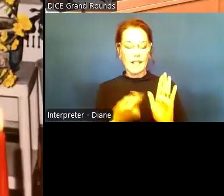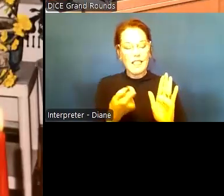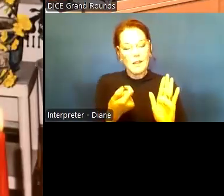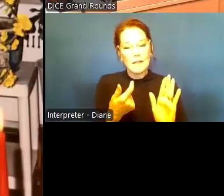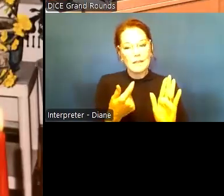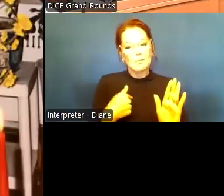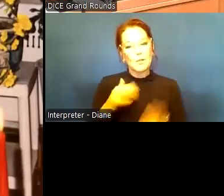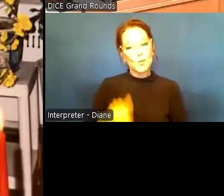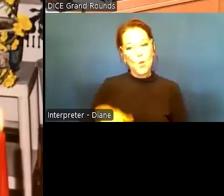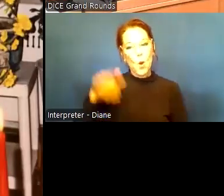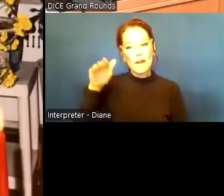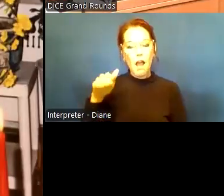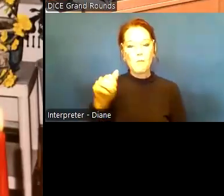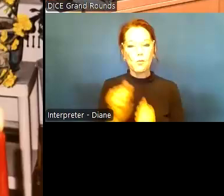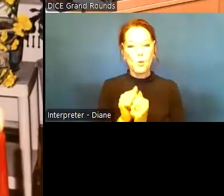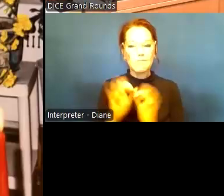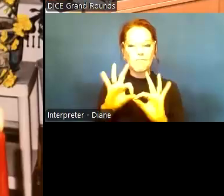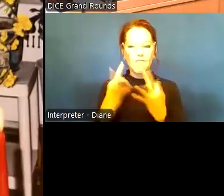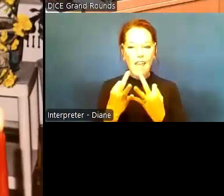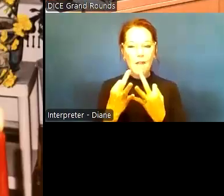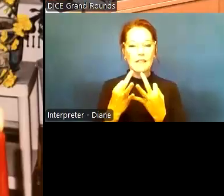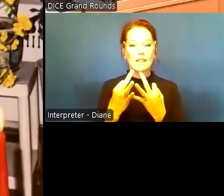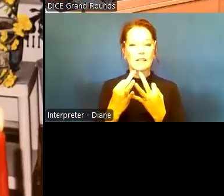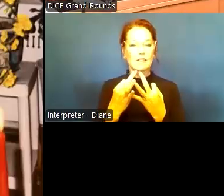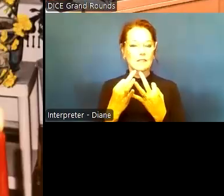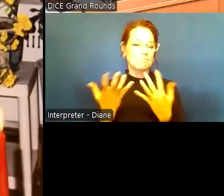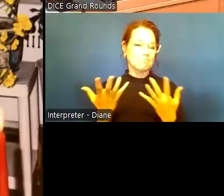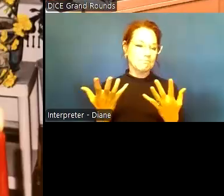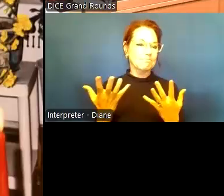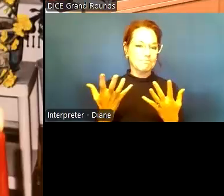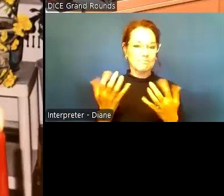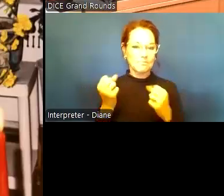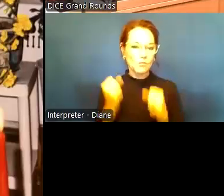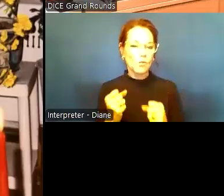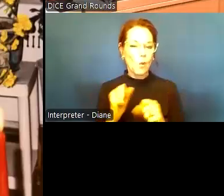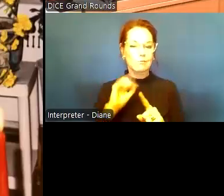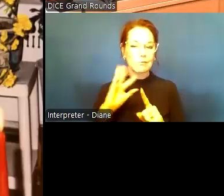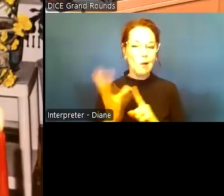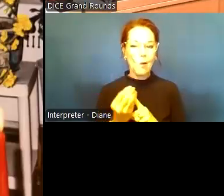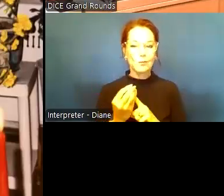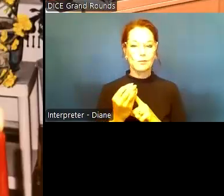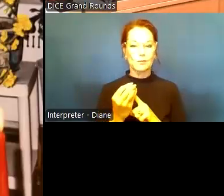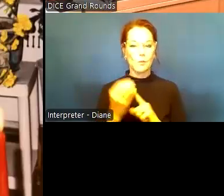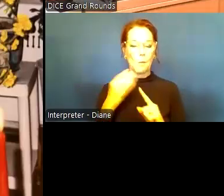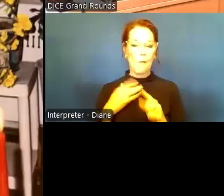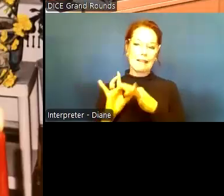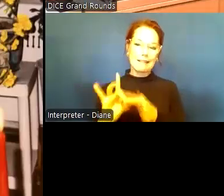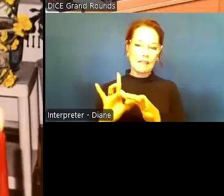surrounded by extended family um and they were my kind of connection to Vietnam at the time